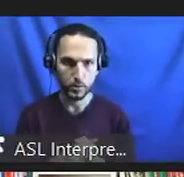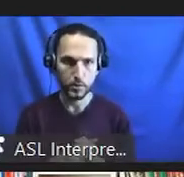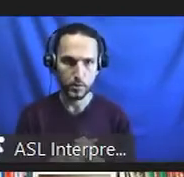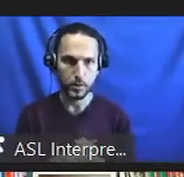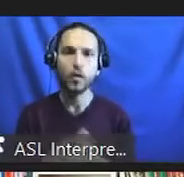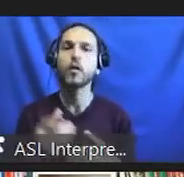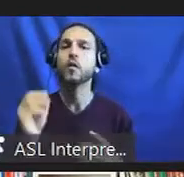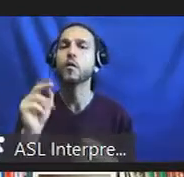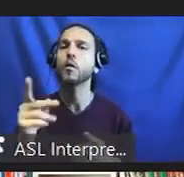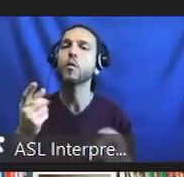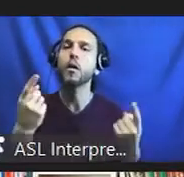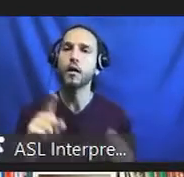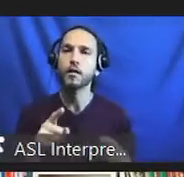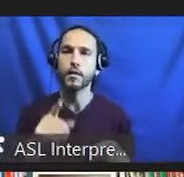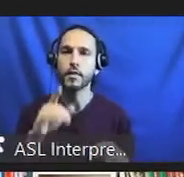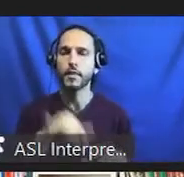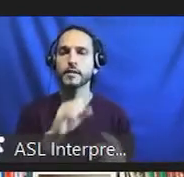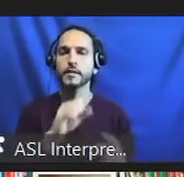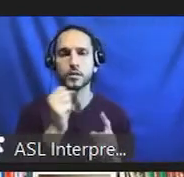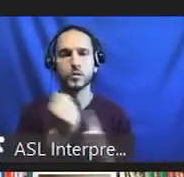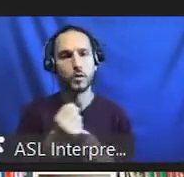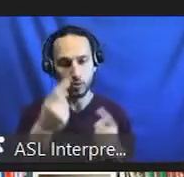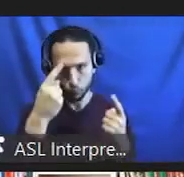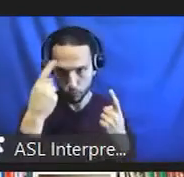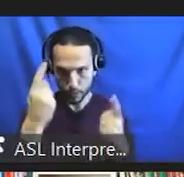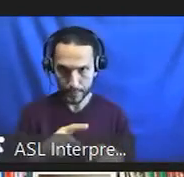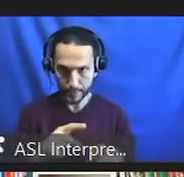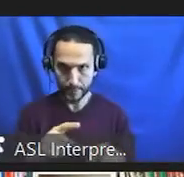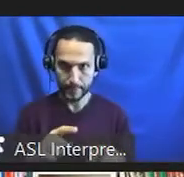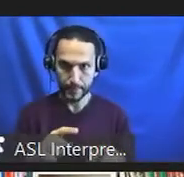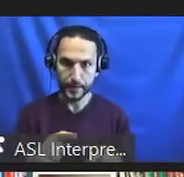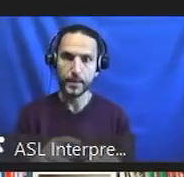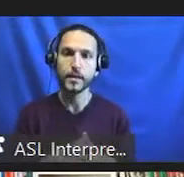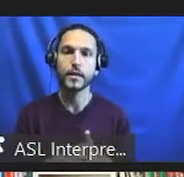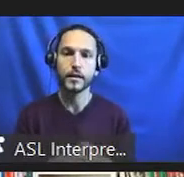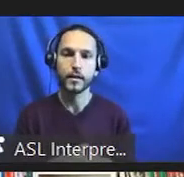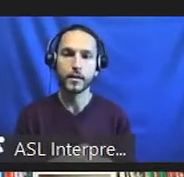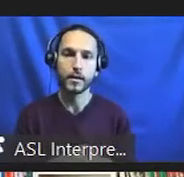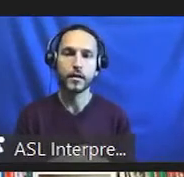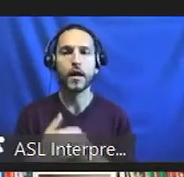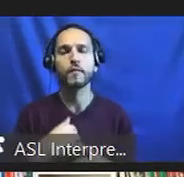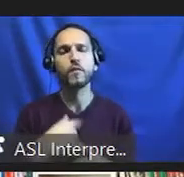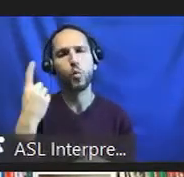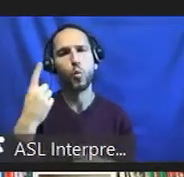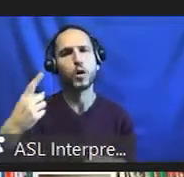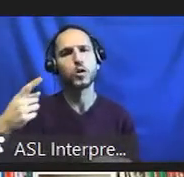So what happened? Well, the case is settled. Even though they were combined with one judge and one court,